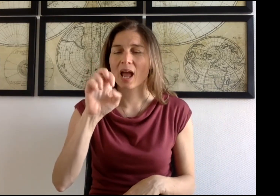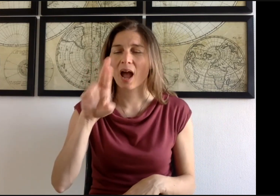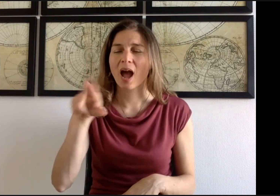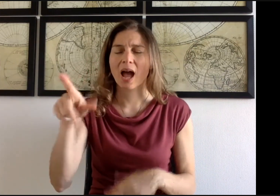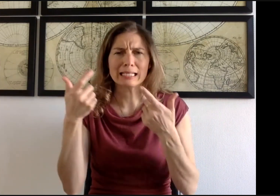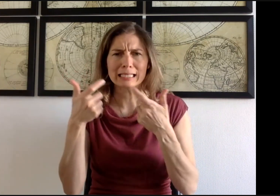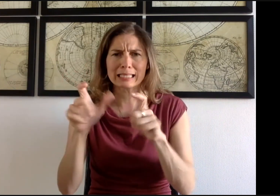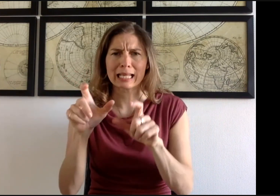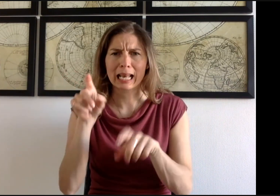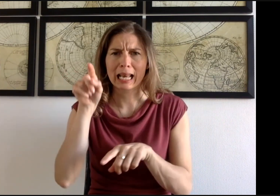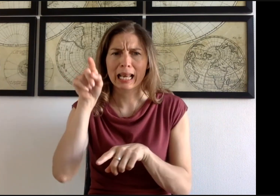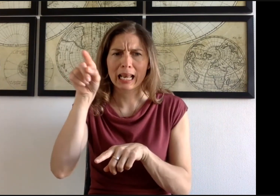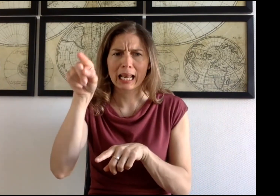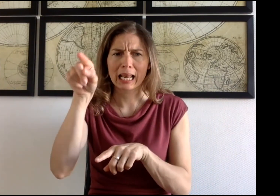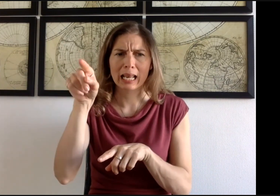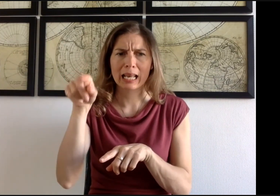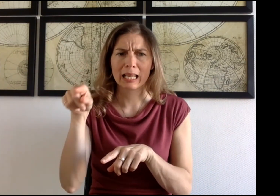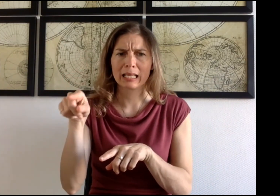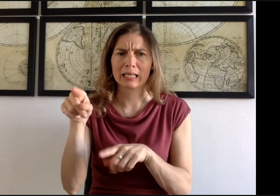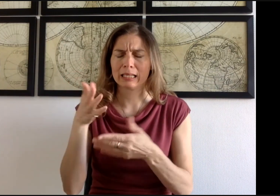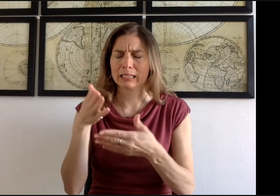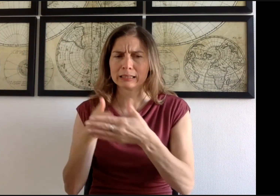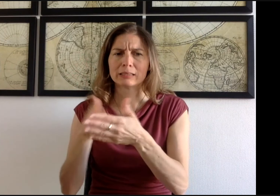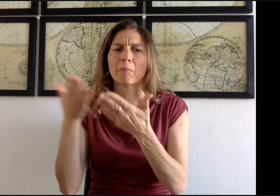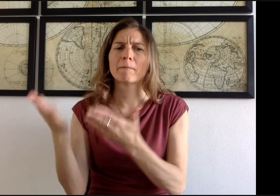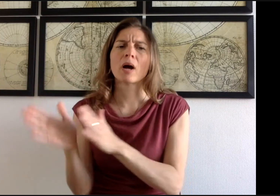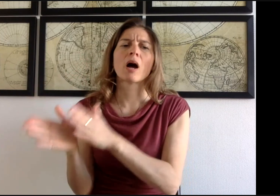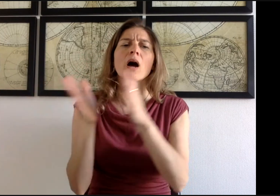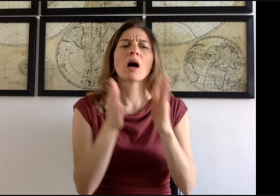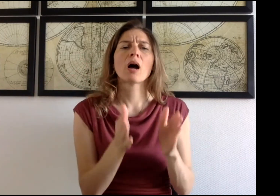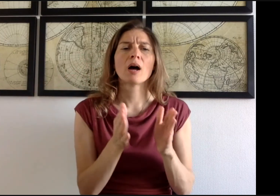ANDRÉ: Shpresa, would you be able to give the updates?